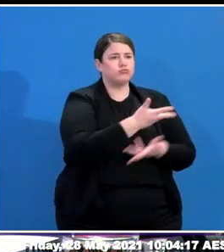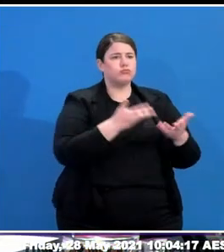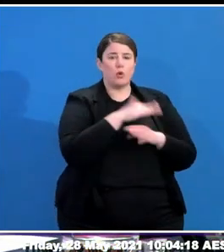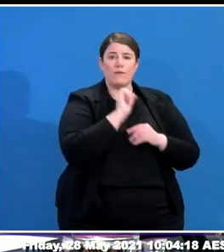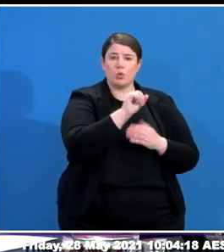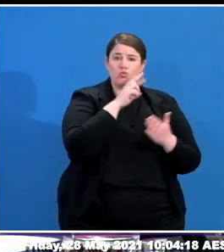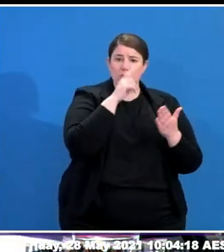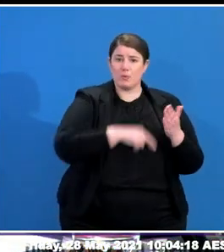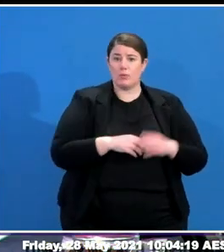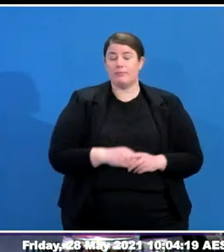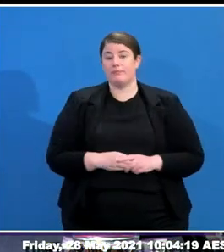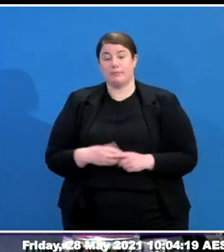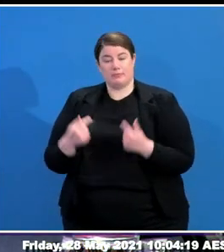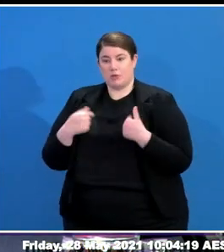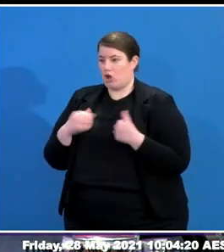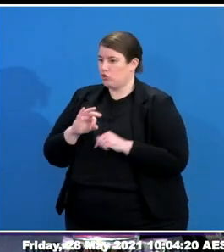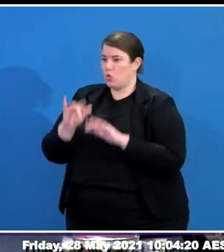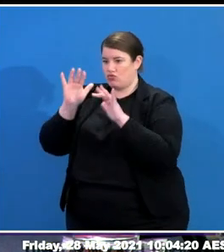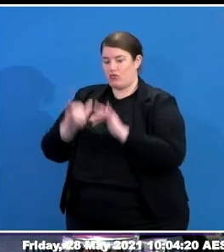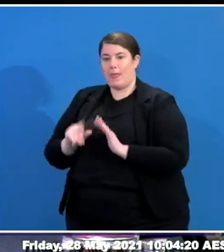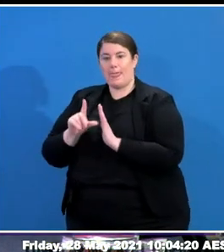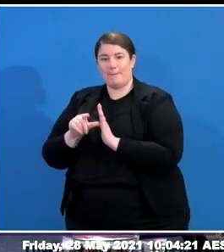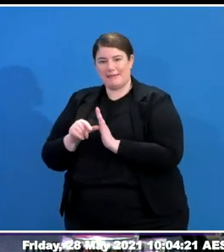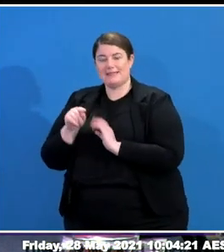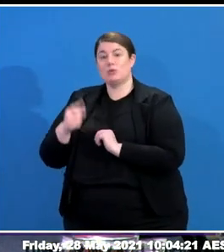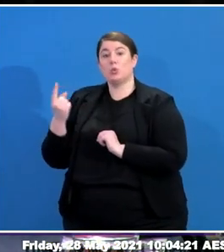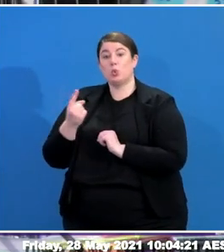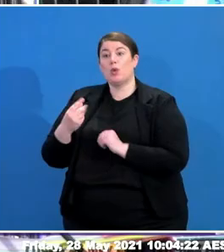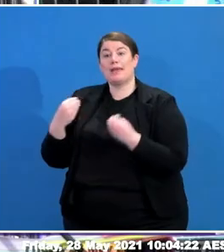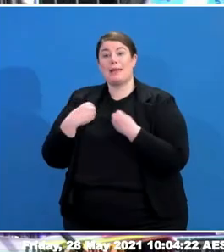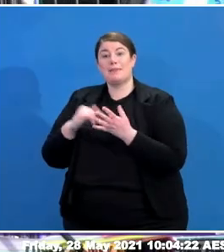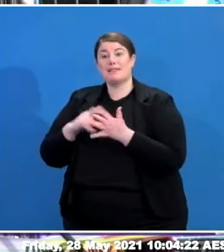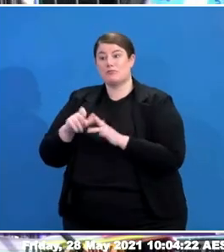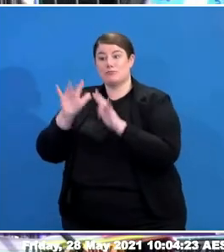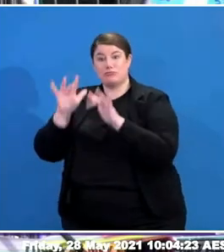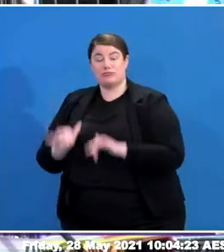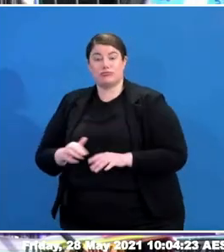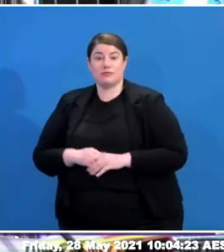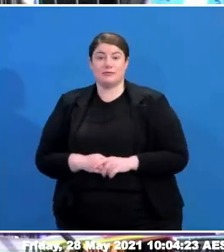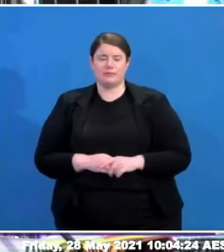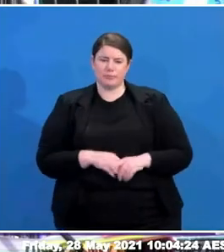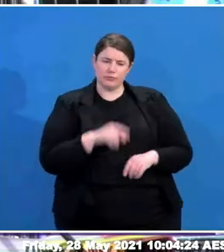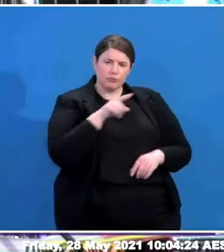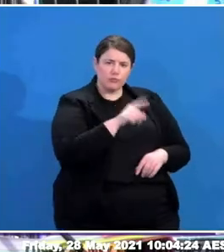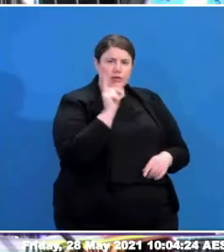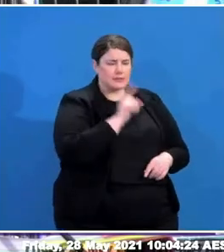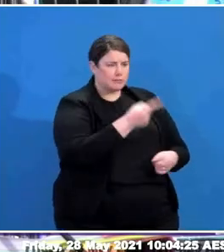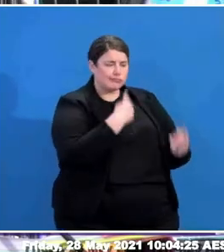I don't do the minutes of this report. The minutes are done by the company secretary. You told the Royal Commission yesterday that there was a